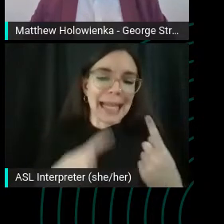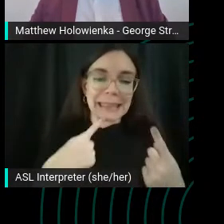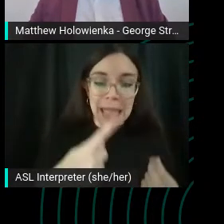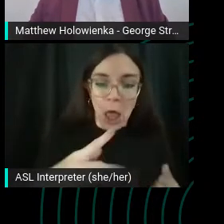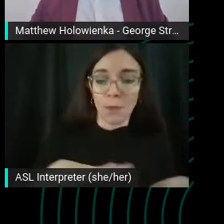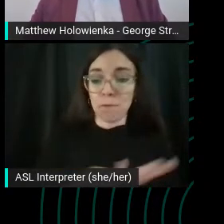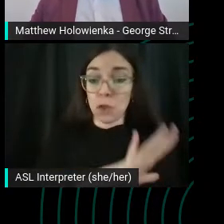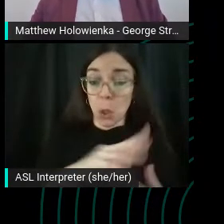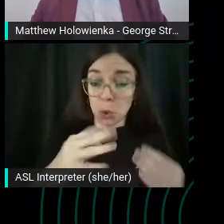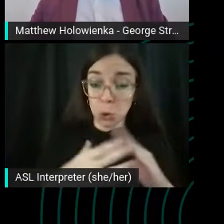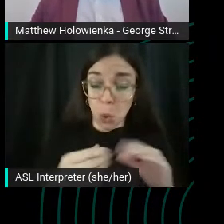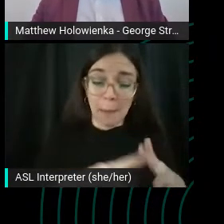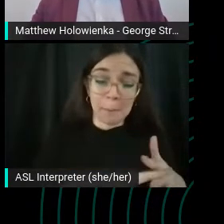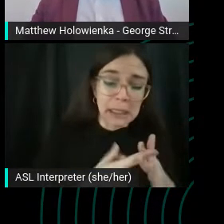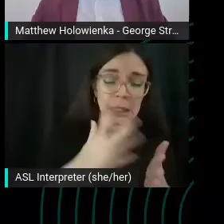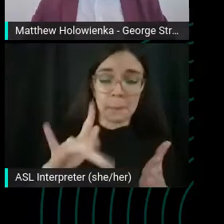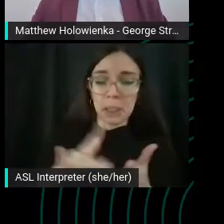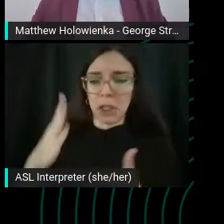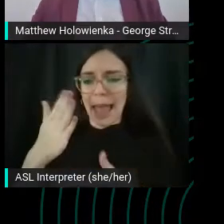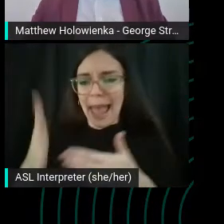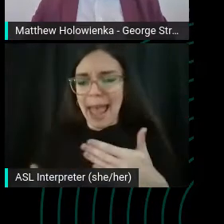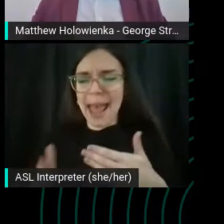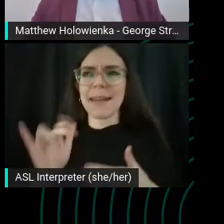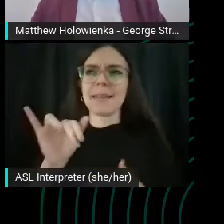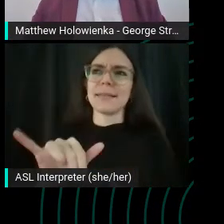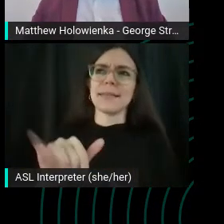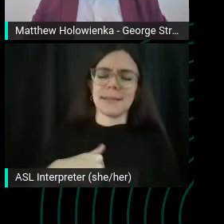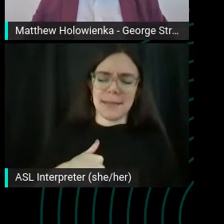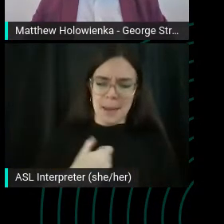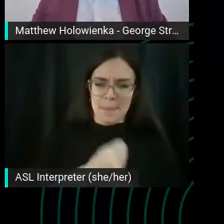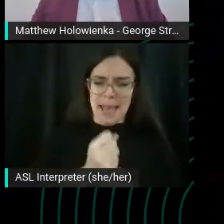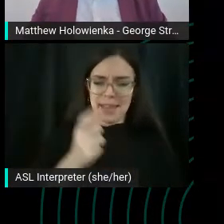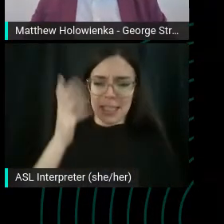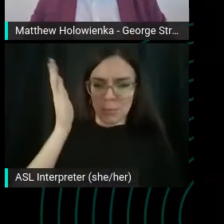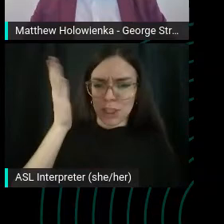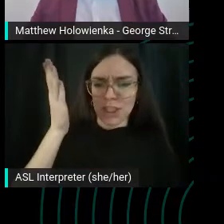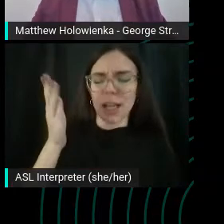And I was making this presentation, that really made me think, you know, that's not unlike the social media feed,